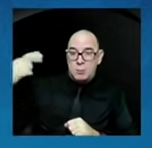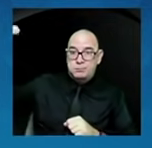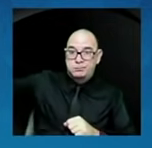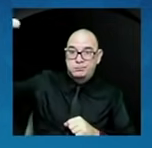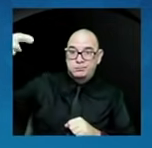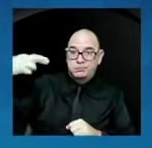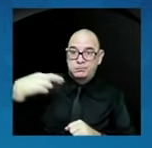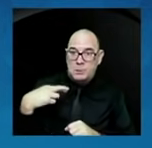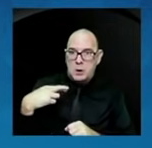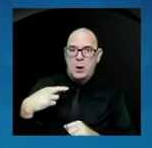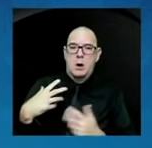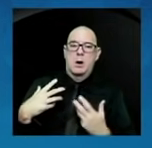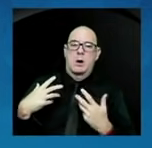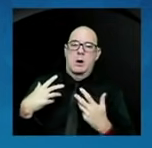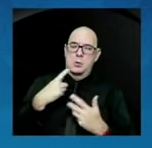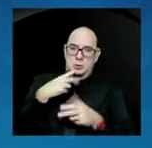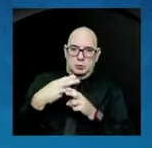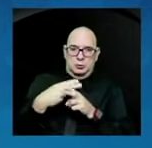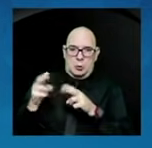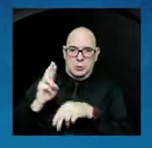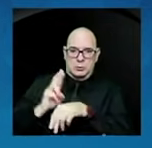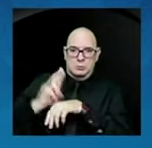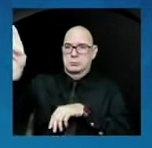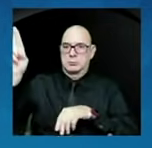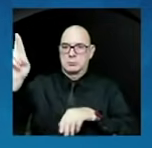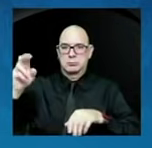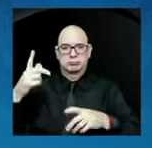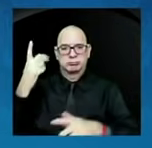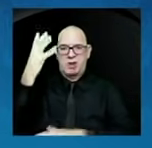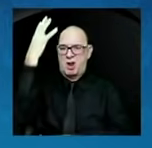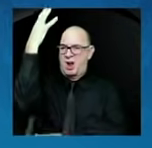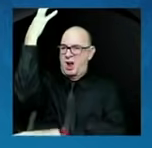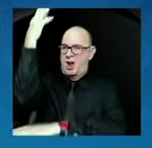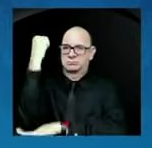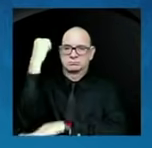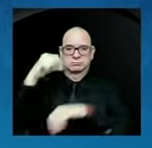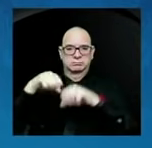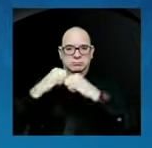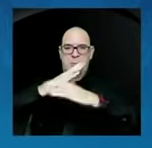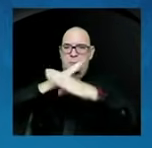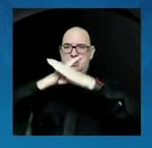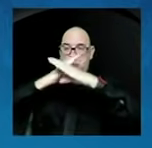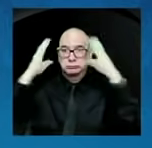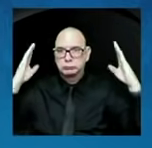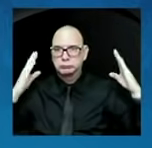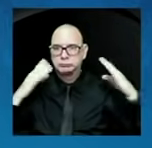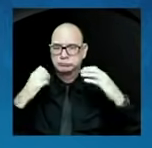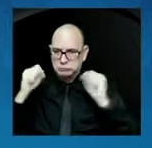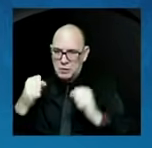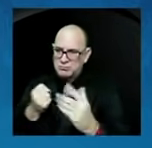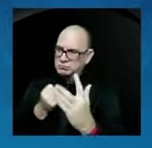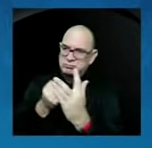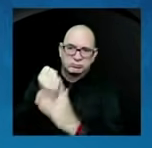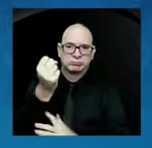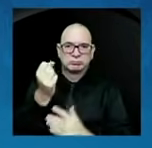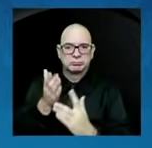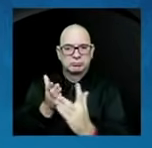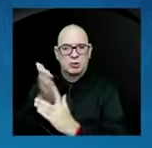RETURN.